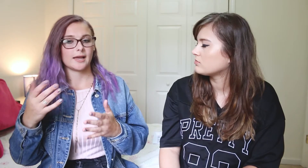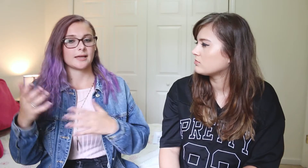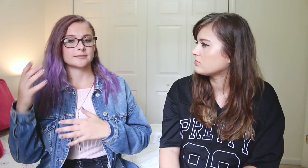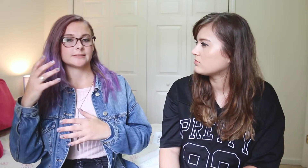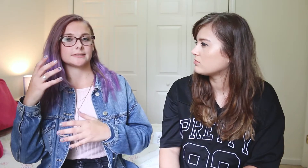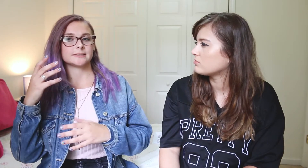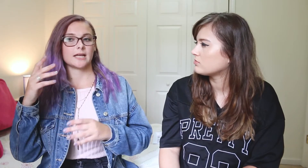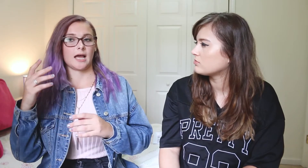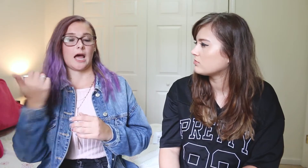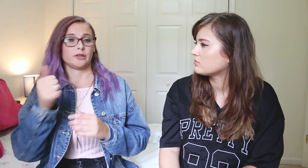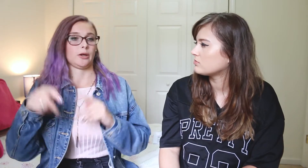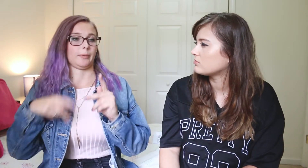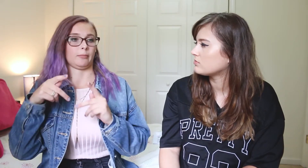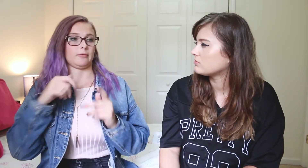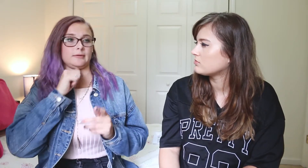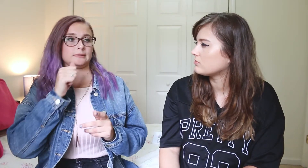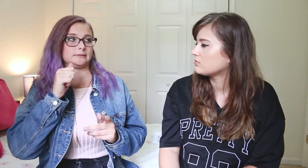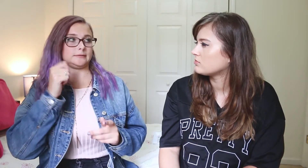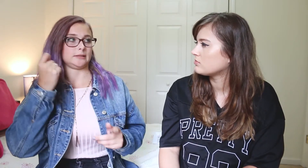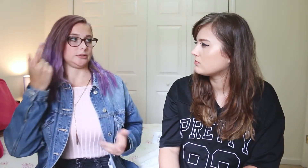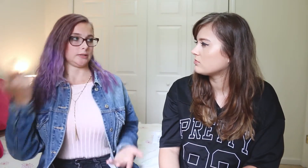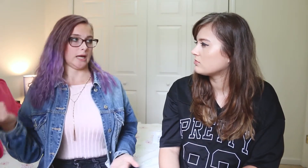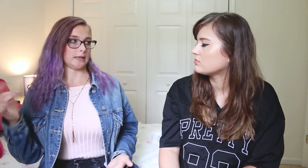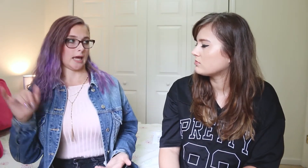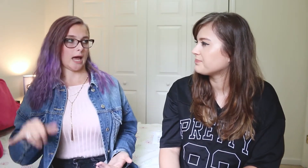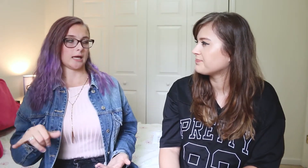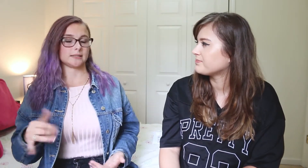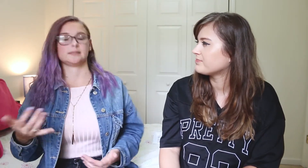Other people didn’t understand that.